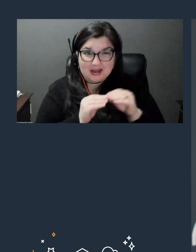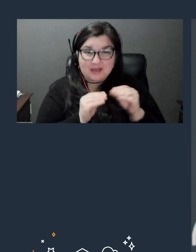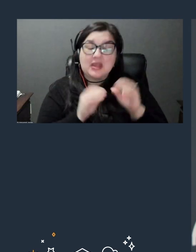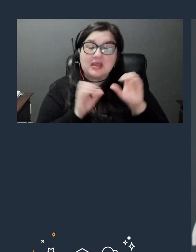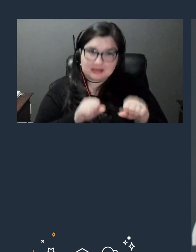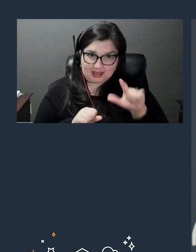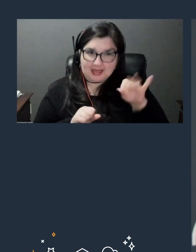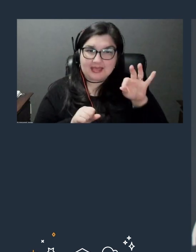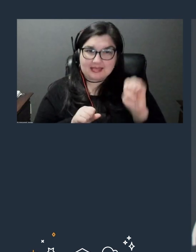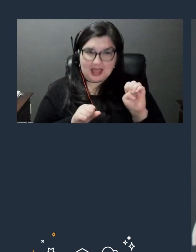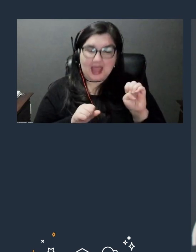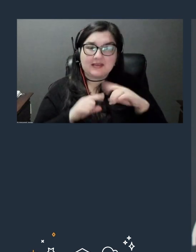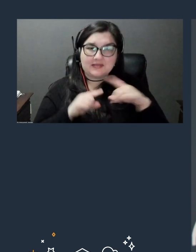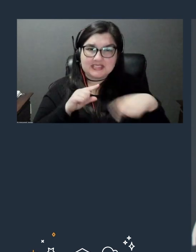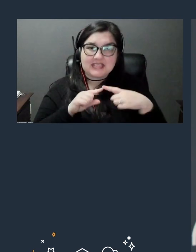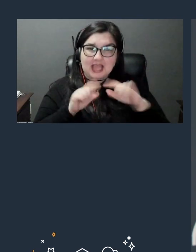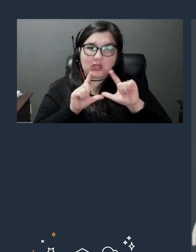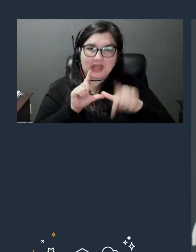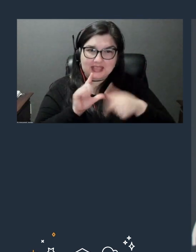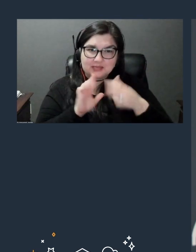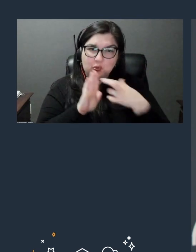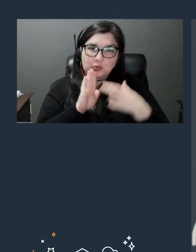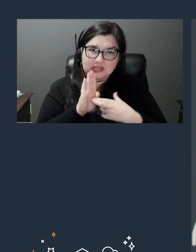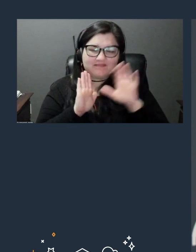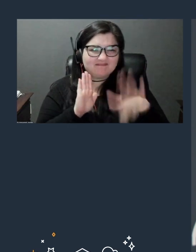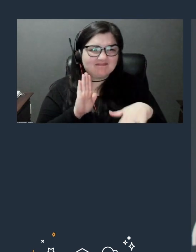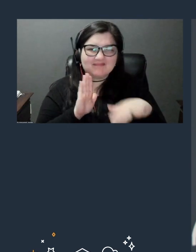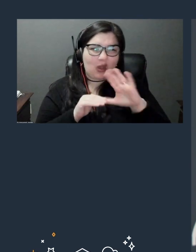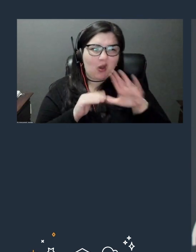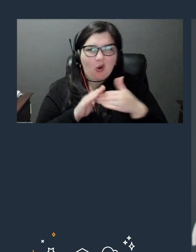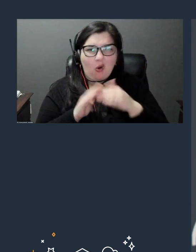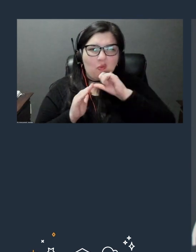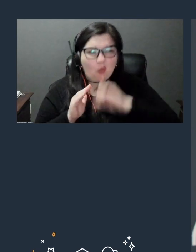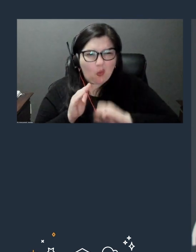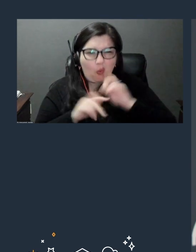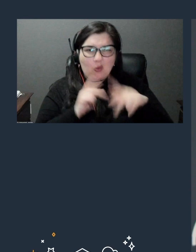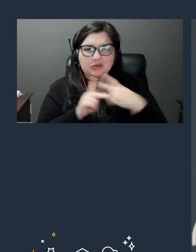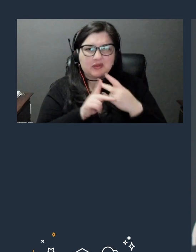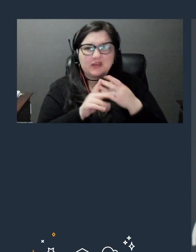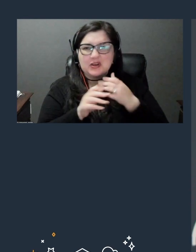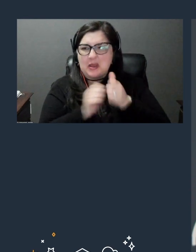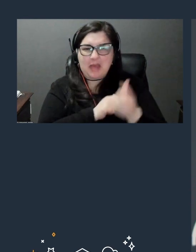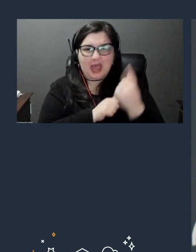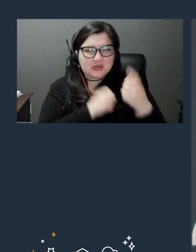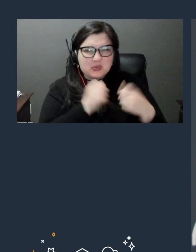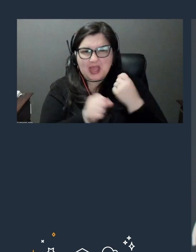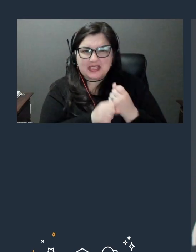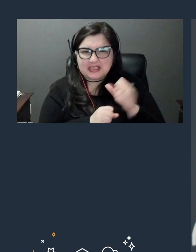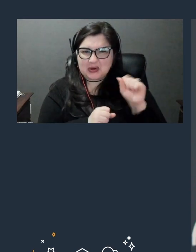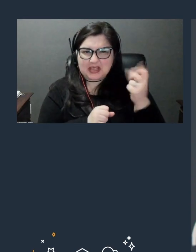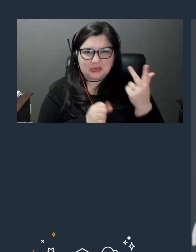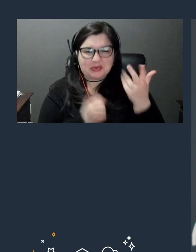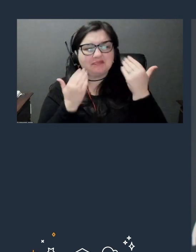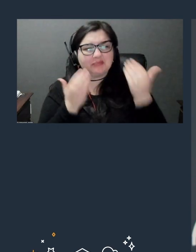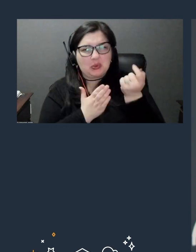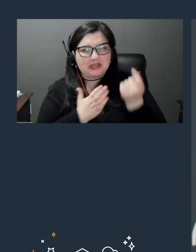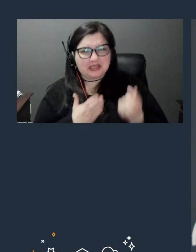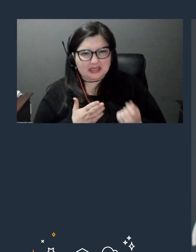which you can say, "Hey, delete all of my older versions "after a year they've been around on S3." So you've stopped paying cost for them altogether.